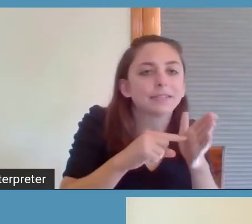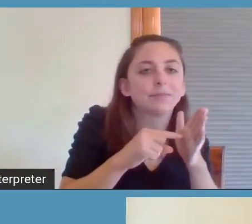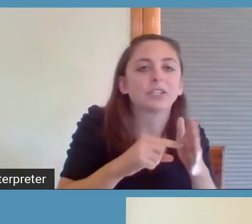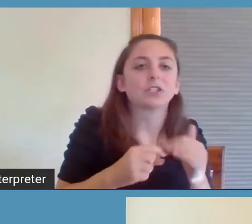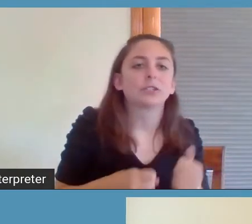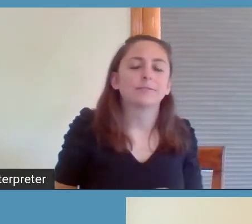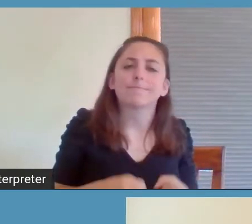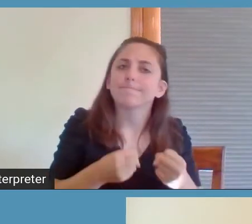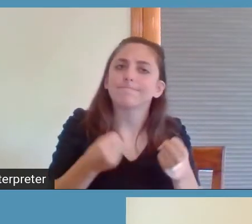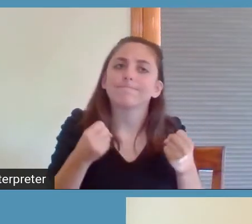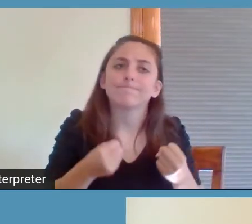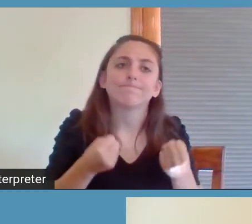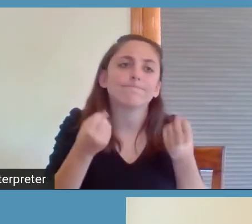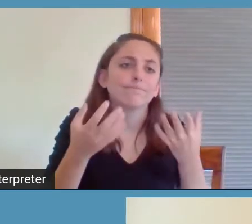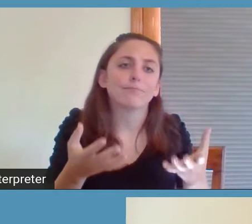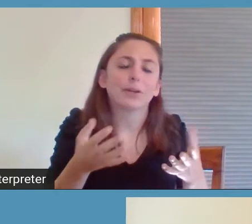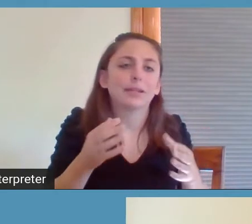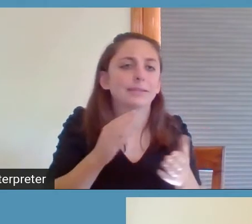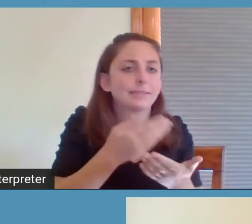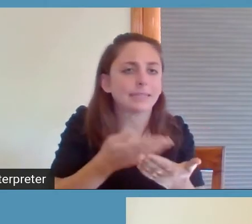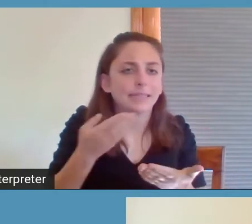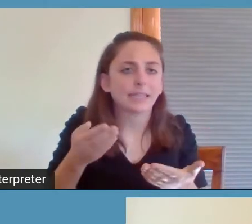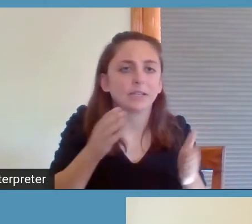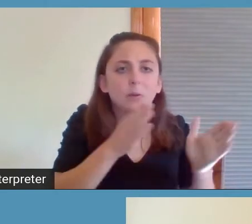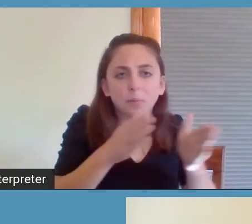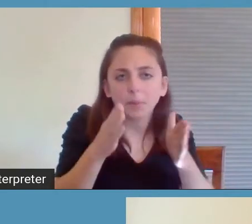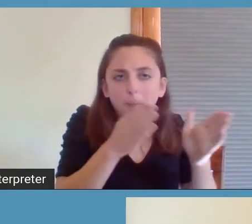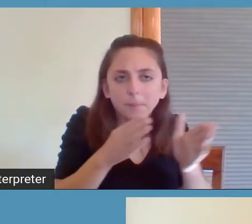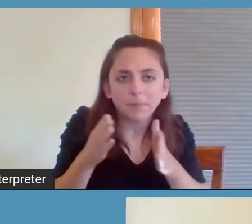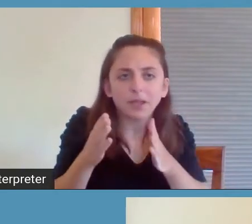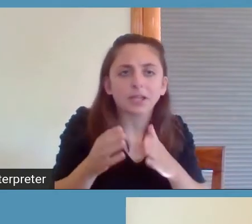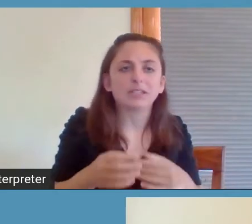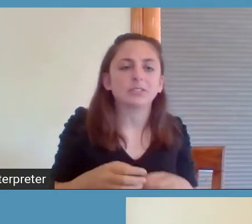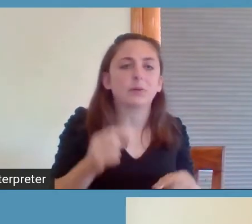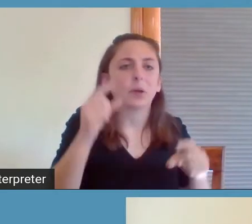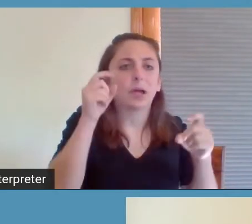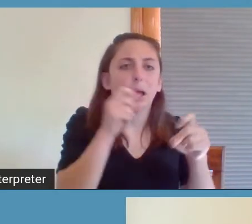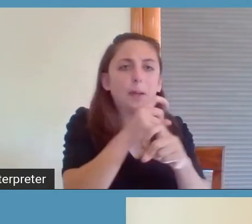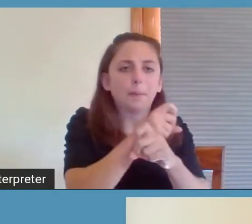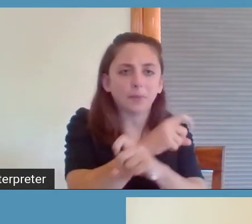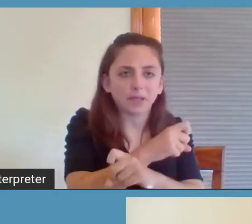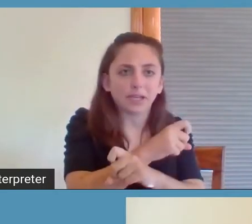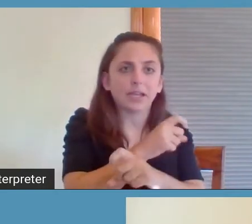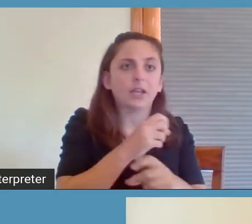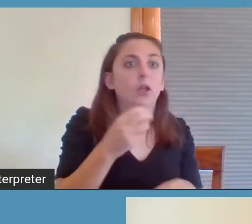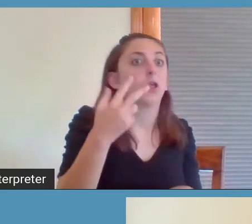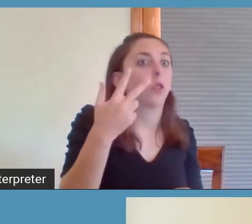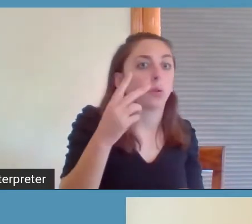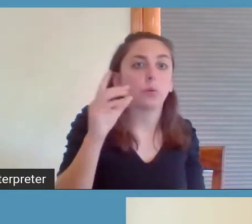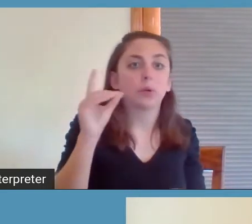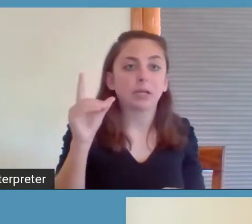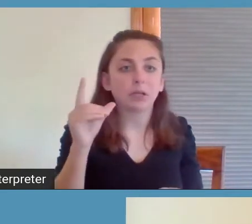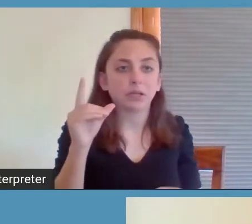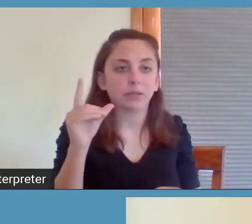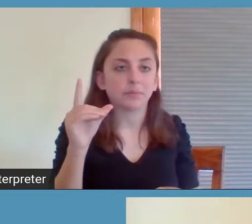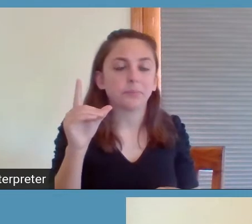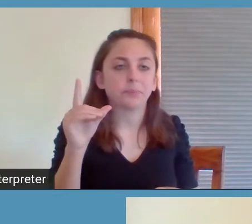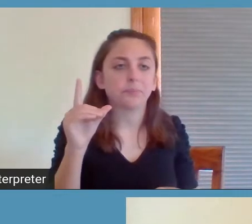um and the most complicated was the 3d sculpture work that's not 2d it's actually 3d but it's